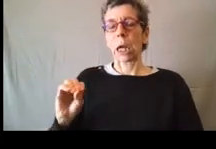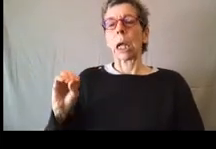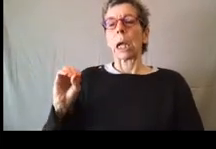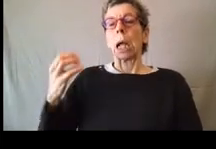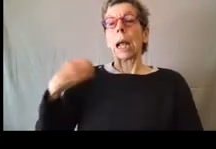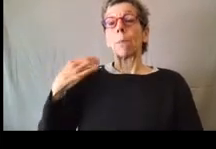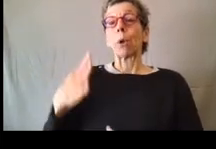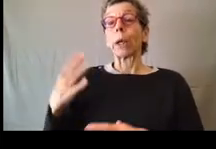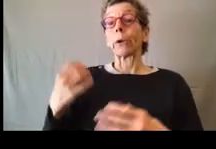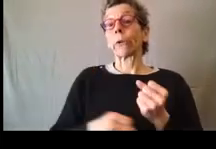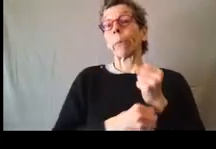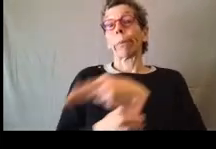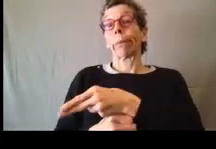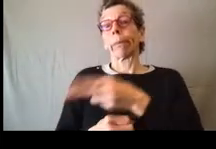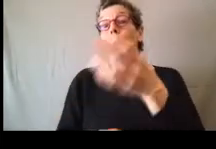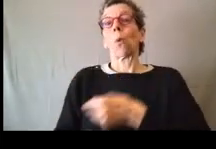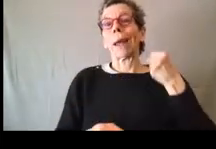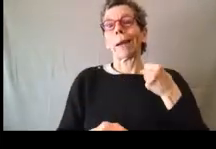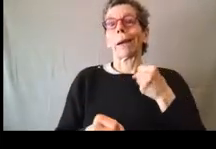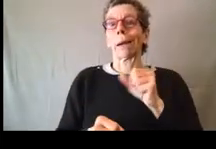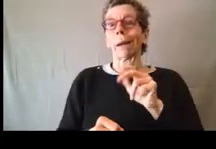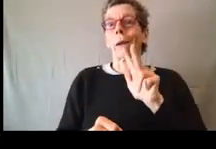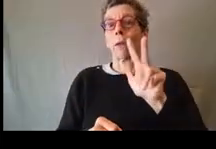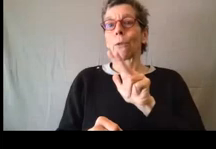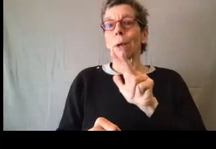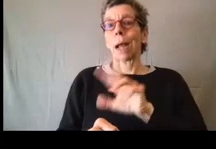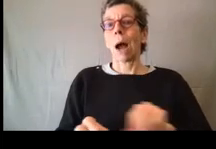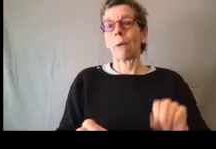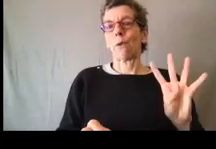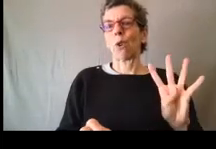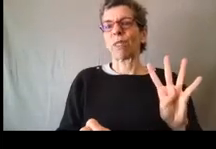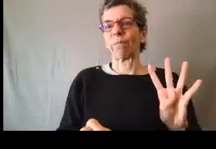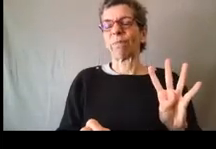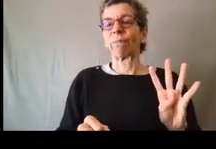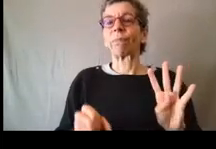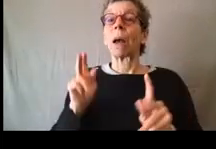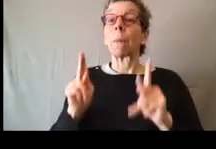win three out of four cases. People with hearing loss and vision loss have